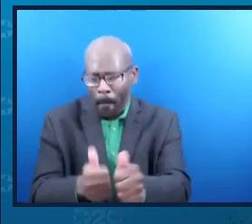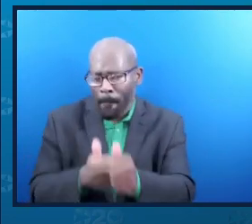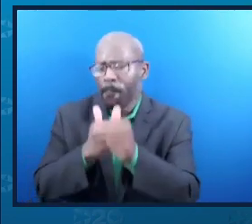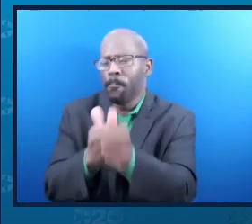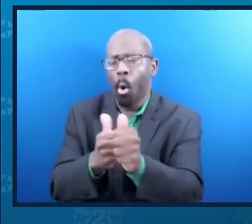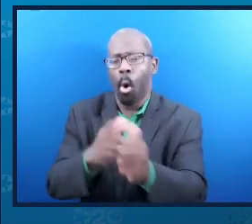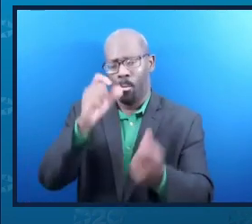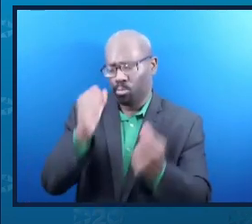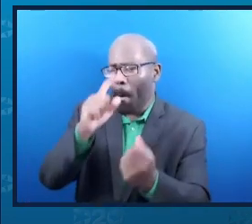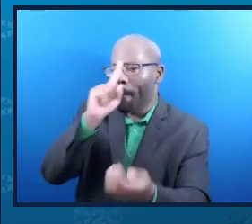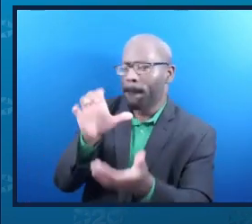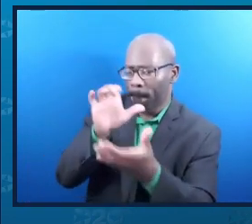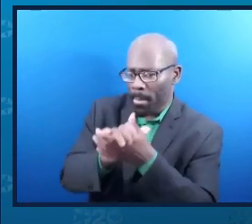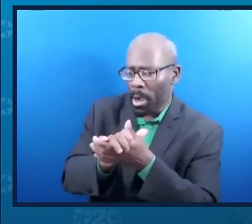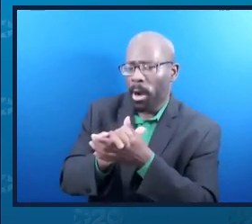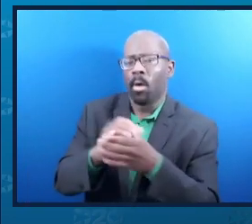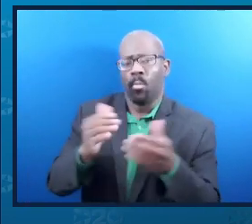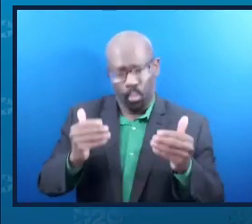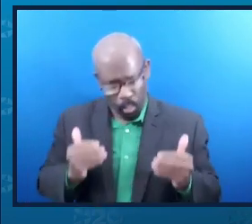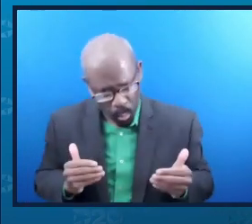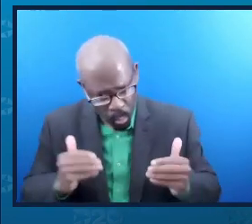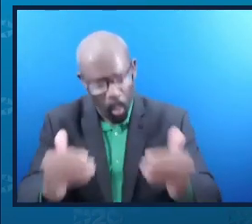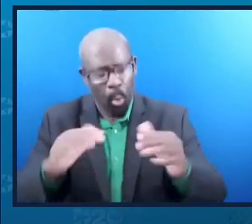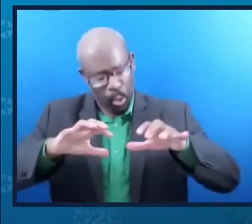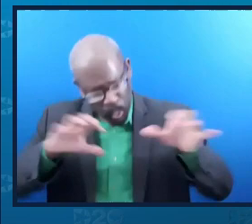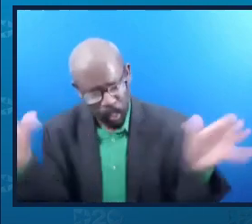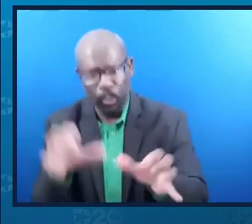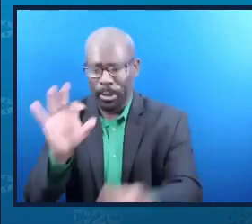BECAUSE THAT IS WHAT IS AT STAKE